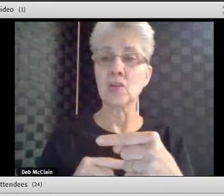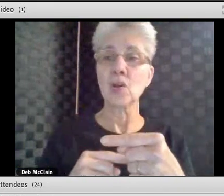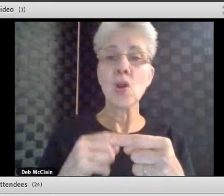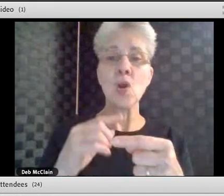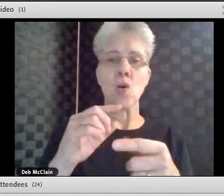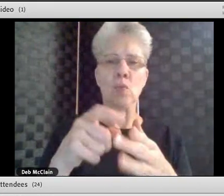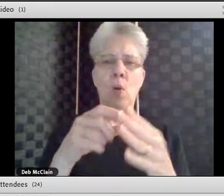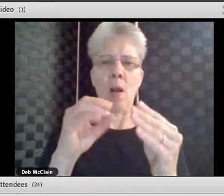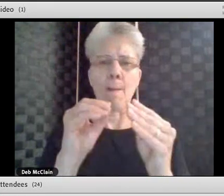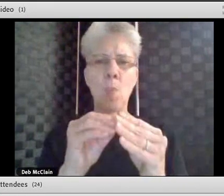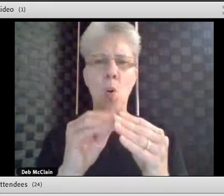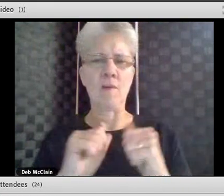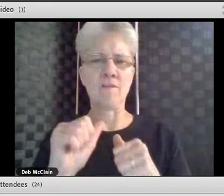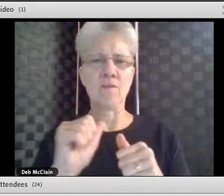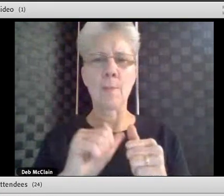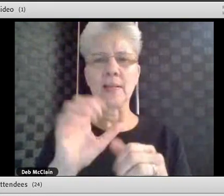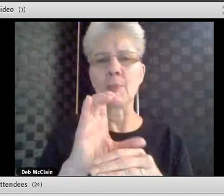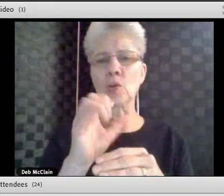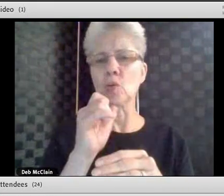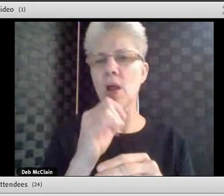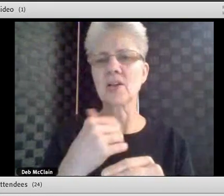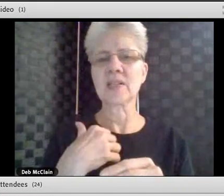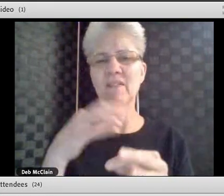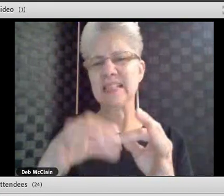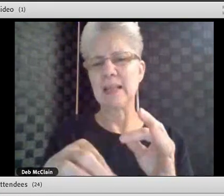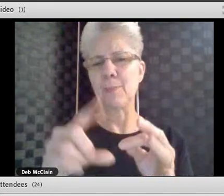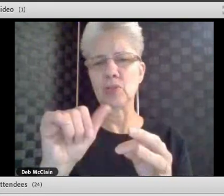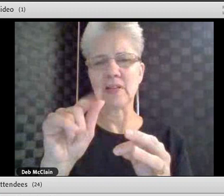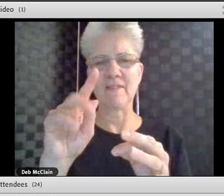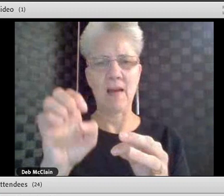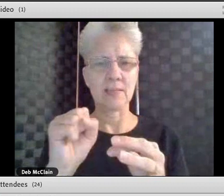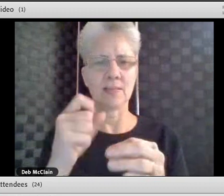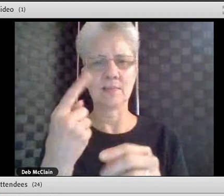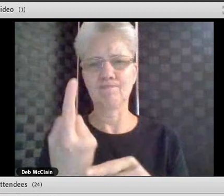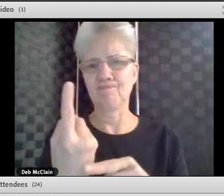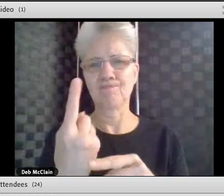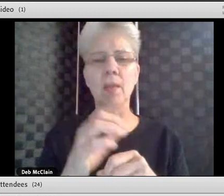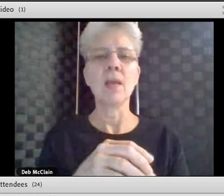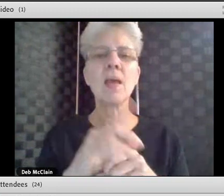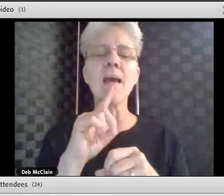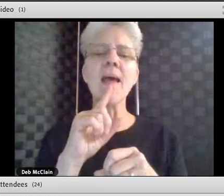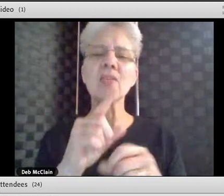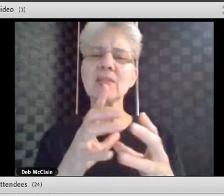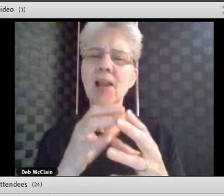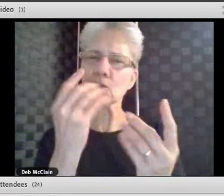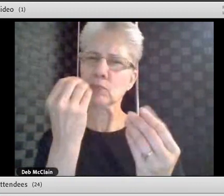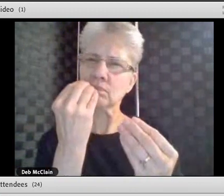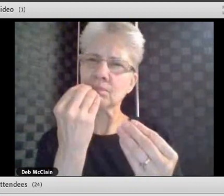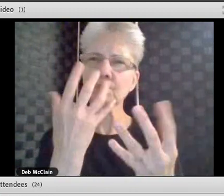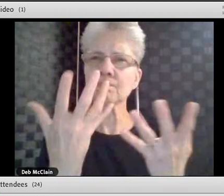You're not just having a stand-alone, simple device, and so, you know, there's a lot to think about when you're building a lab